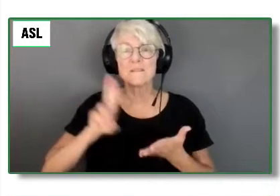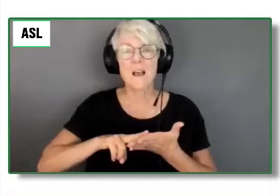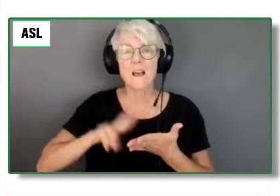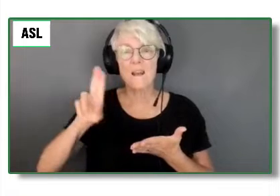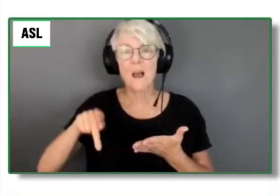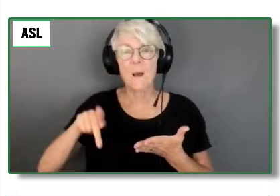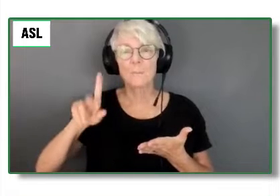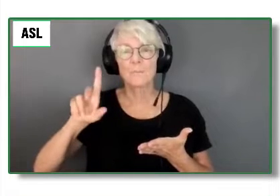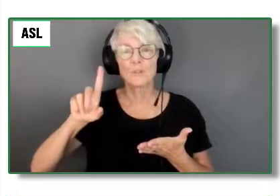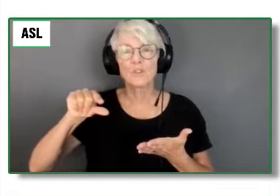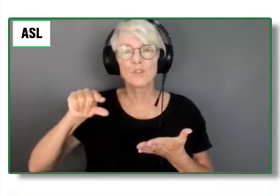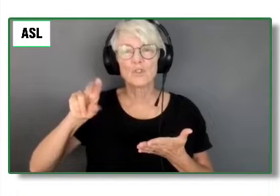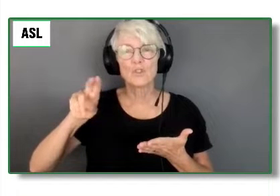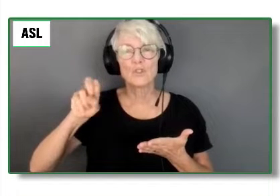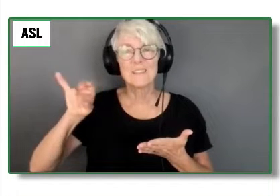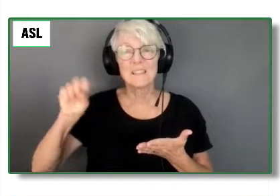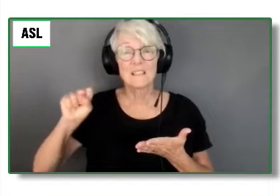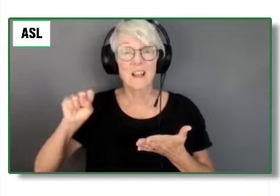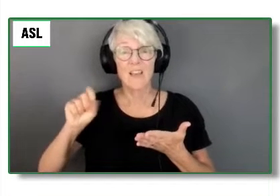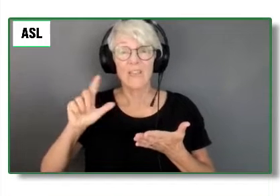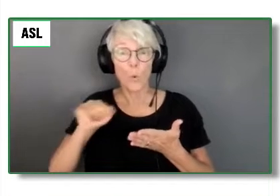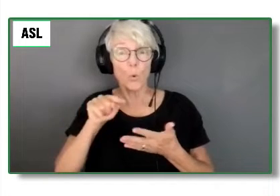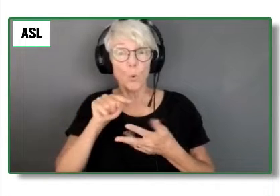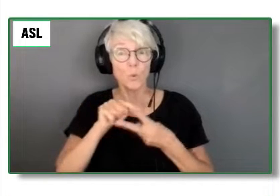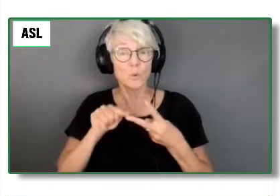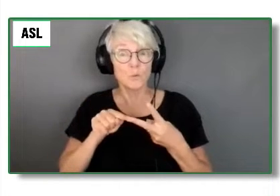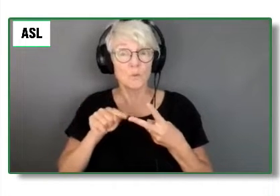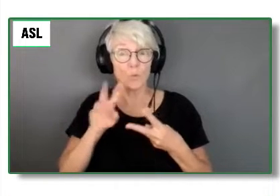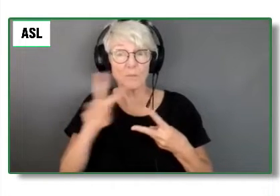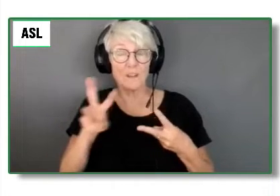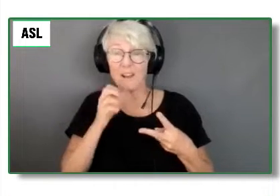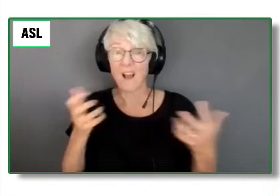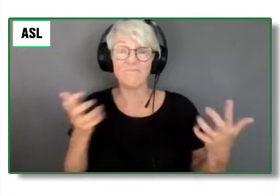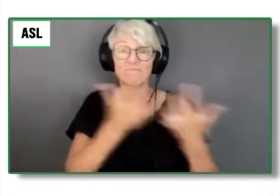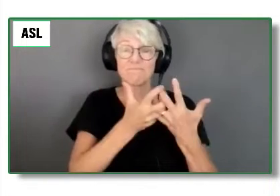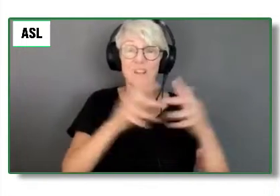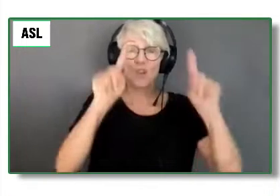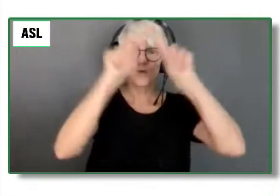have to recognize not everyone has computer access or internet access.